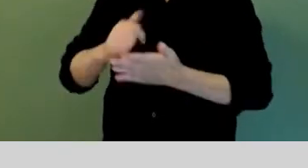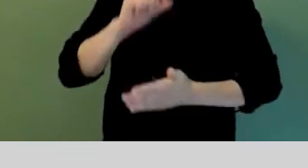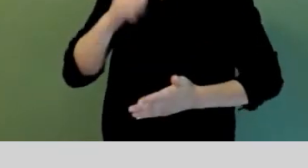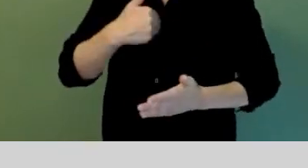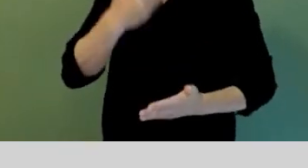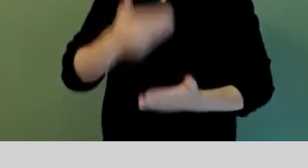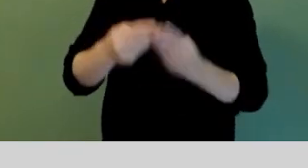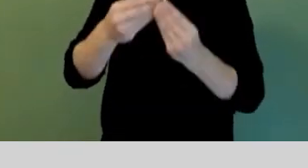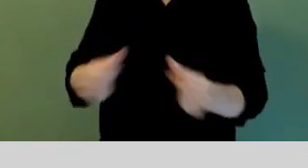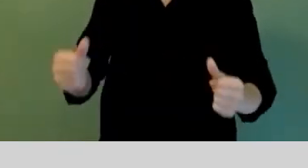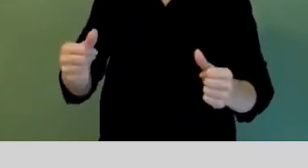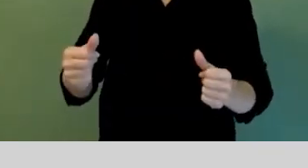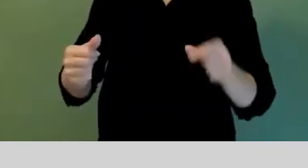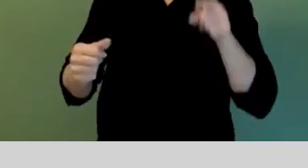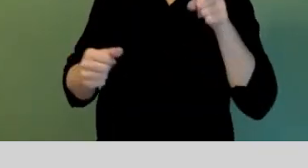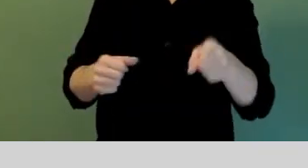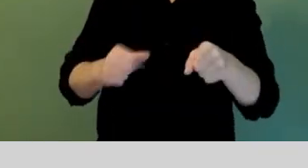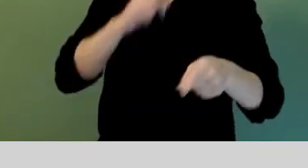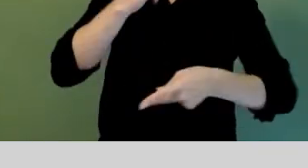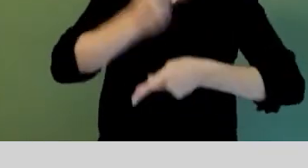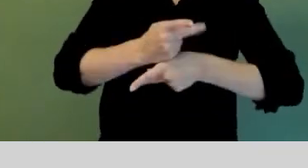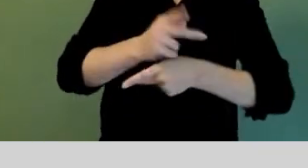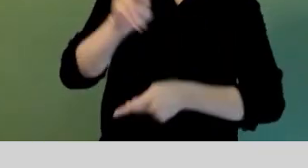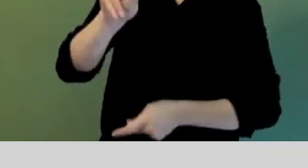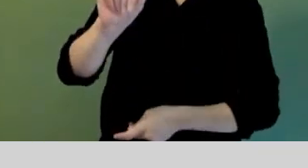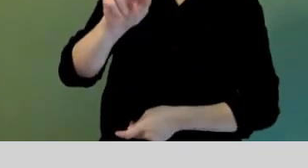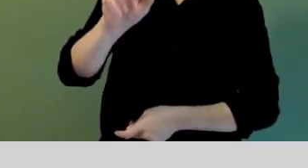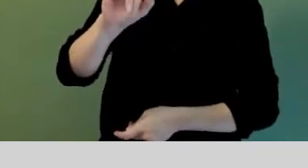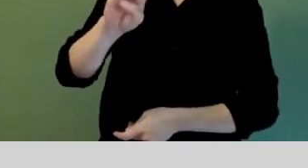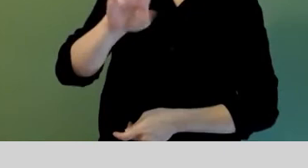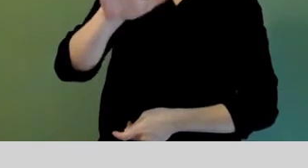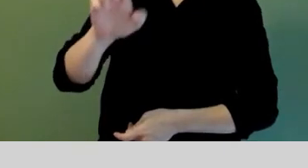So any given block of code doesn't depend on variables that are defined on an inner block.